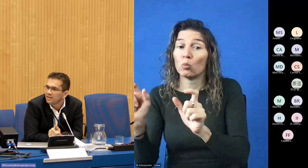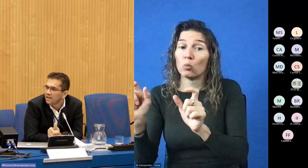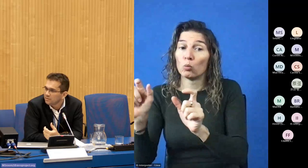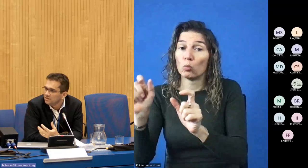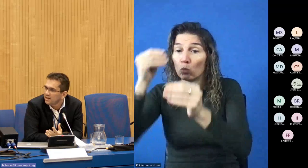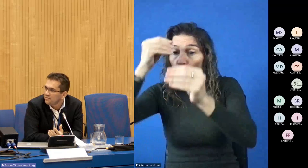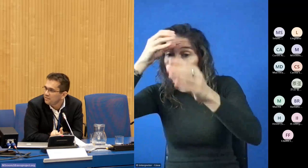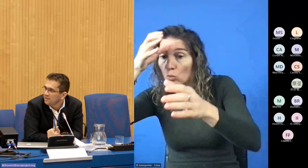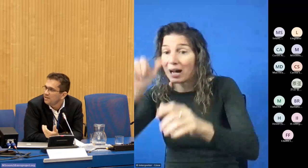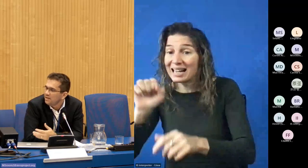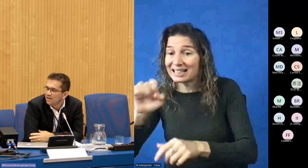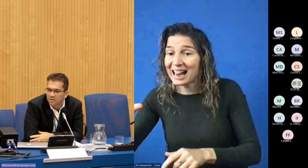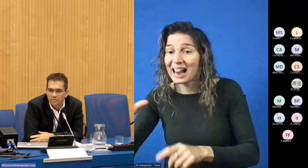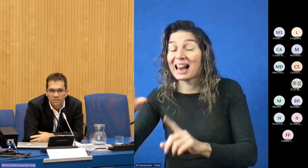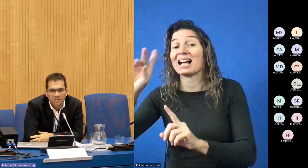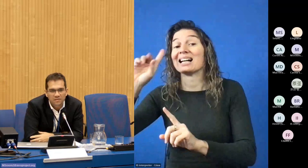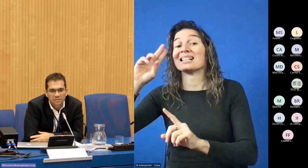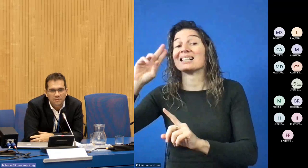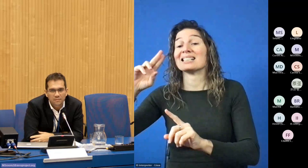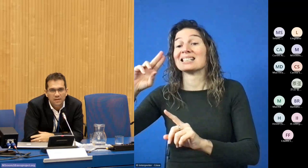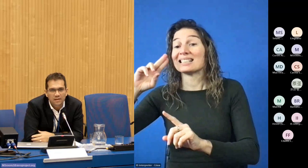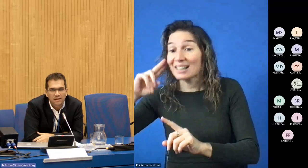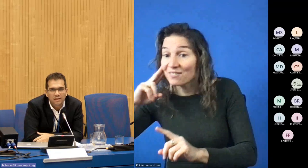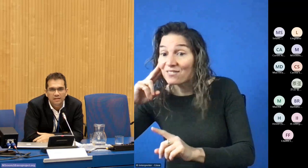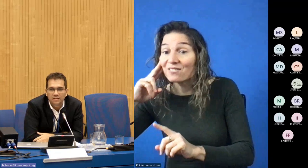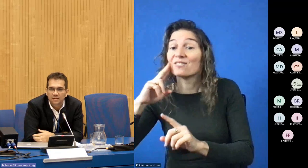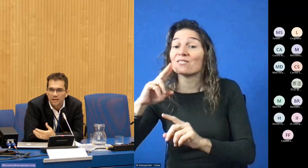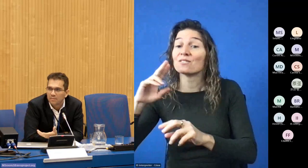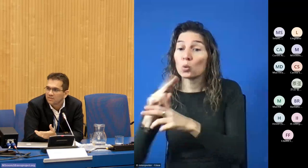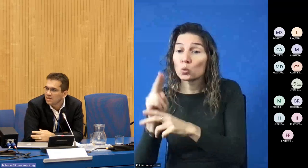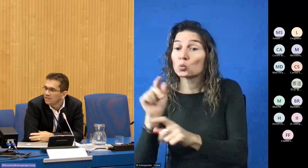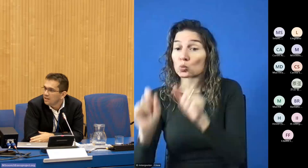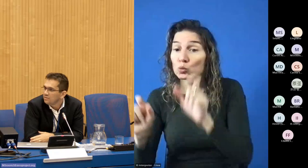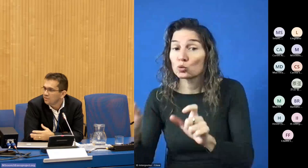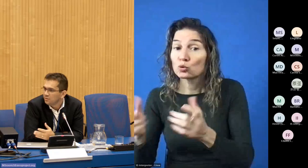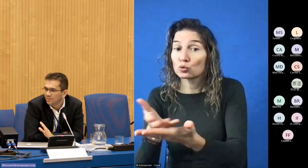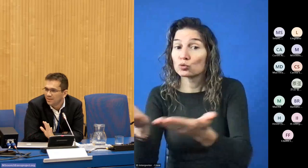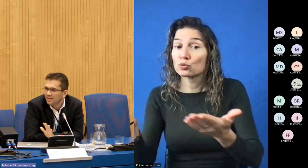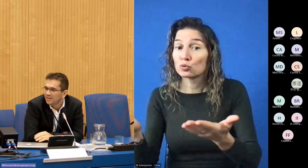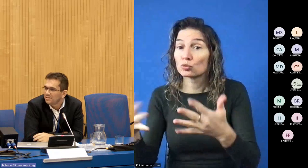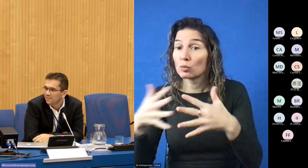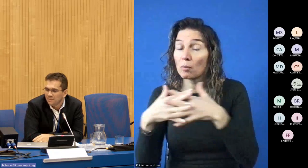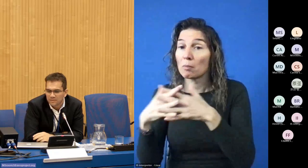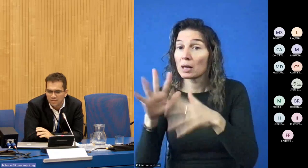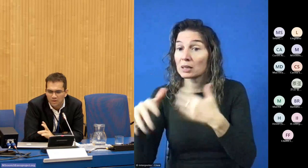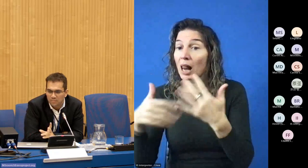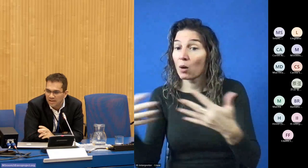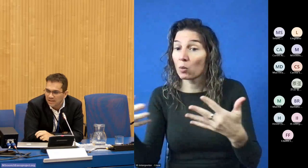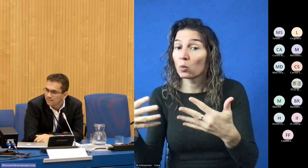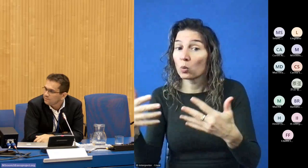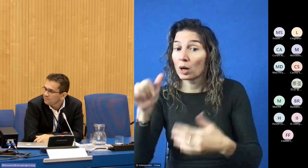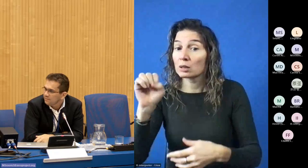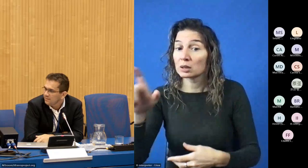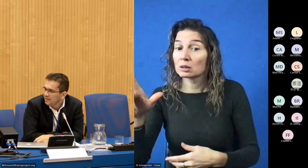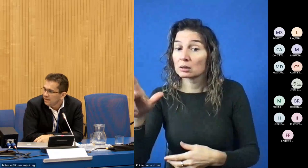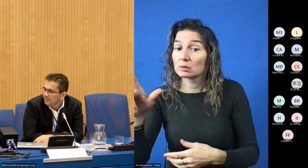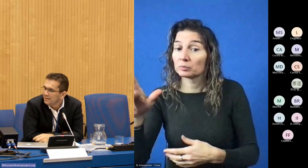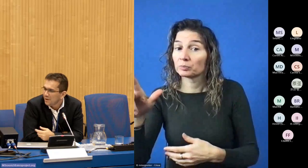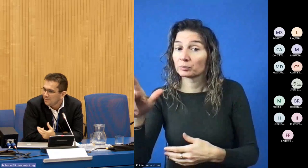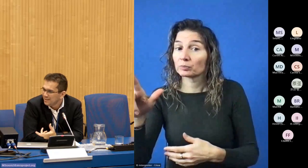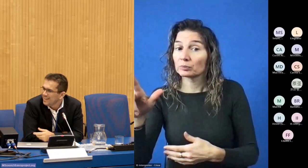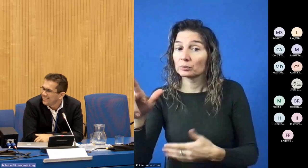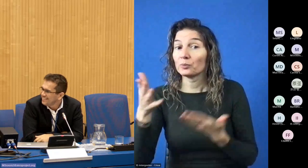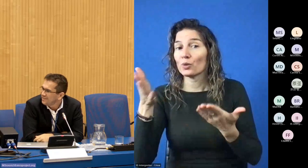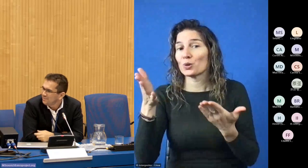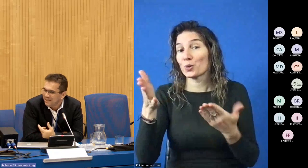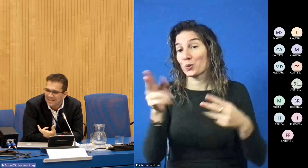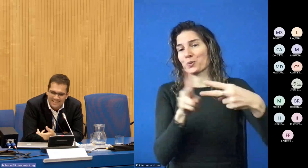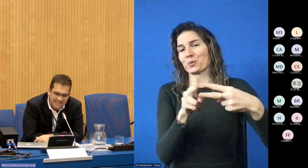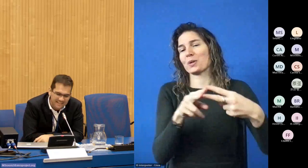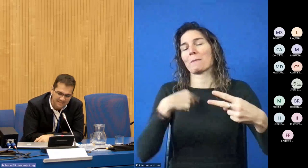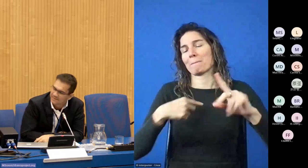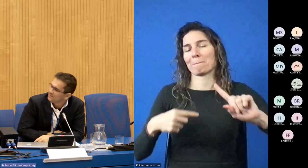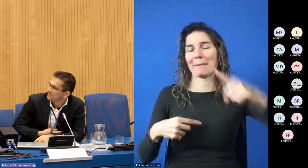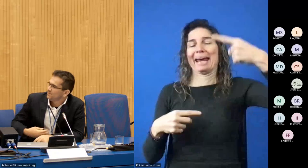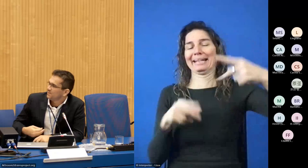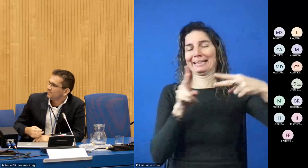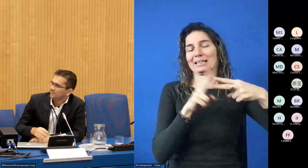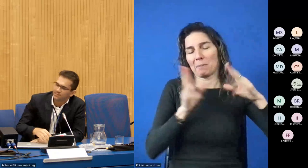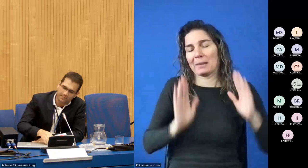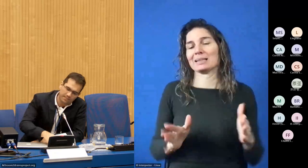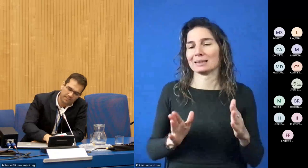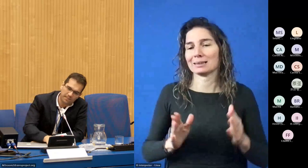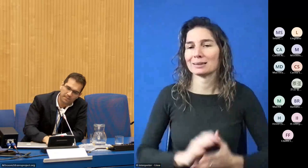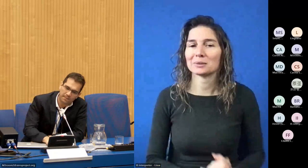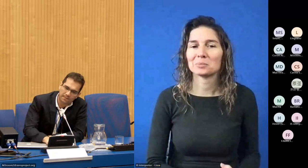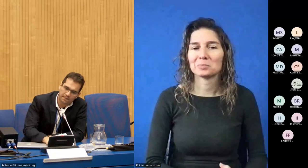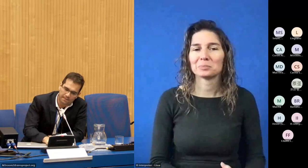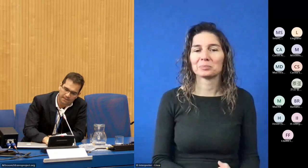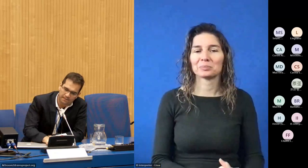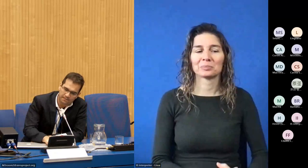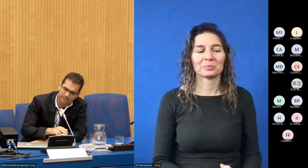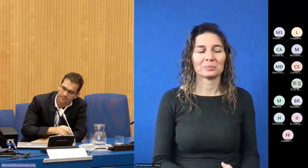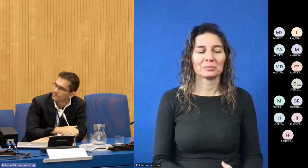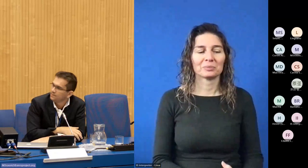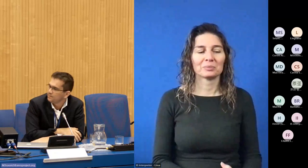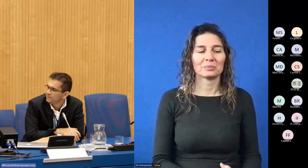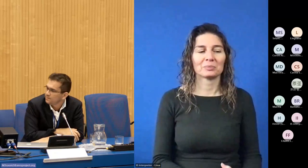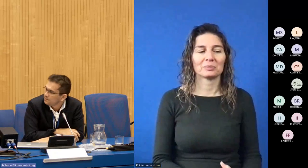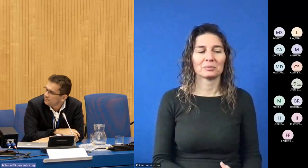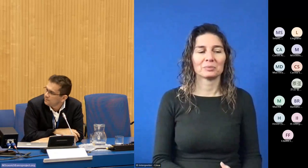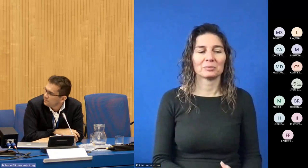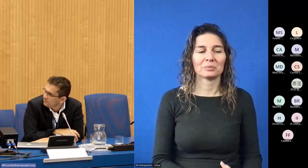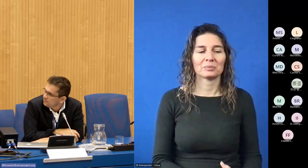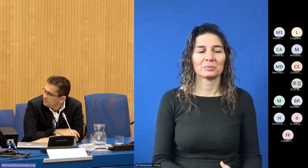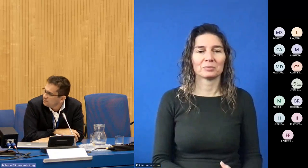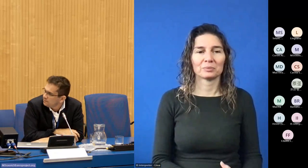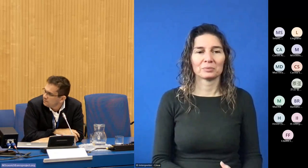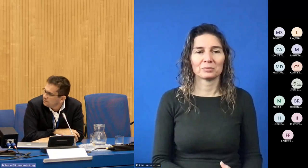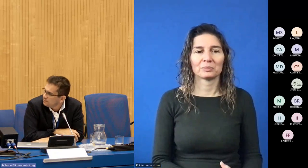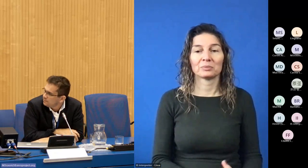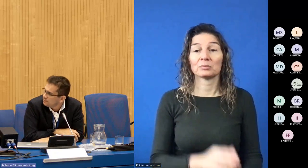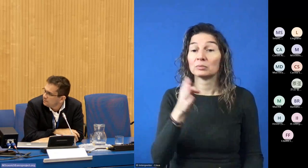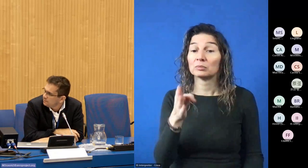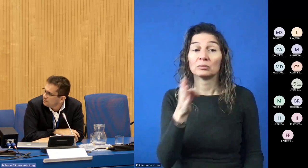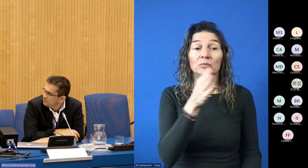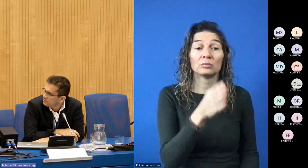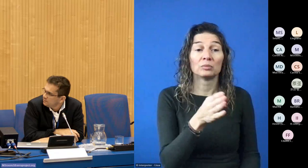sign language. It is our main requirement. SPEAKER: For us, I think there are two parts.